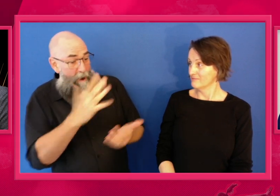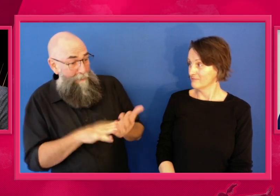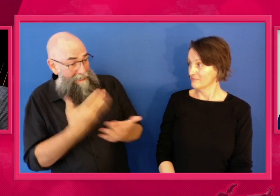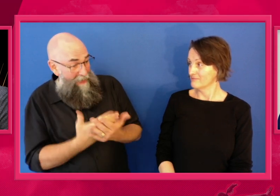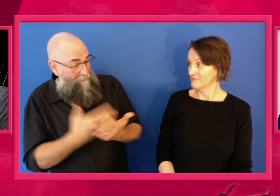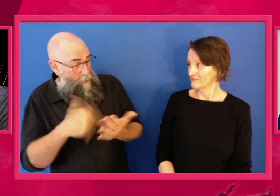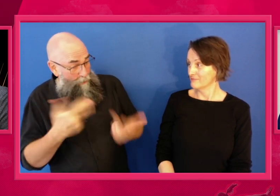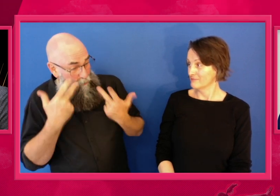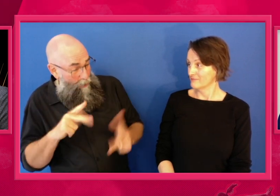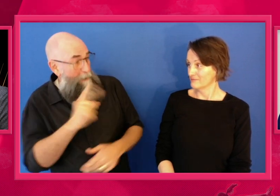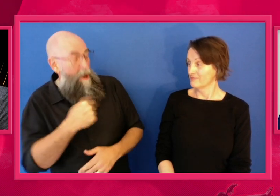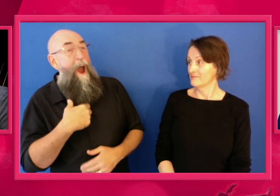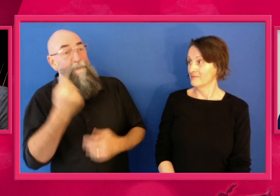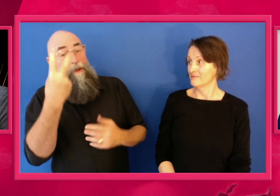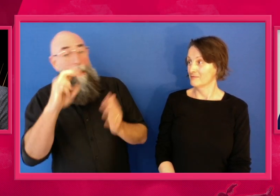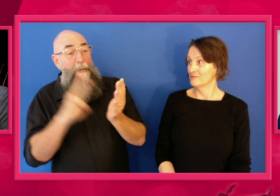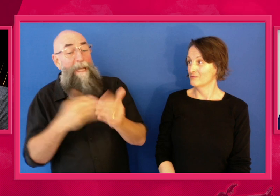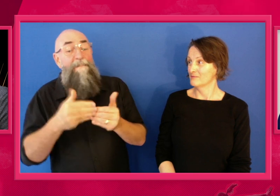to give you a spray. So it's a bold move.